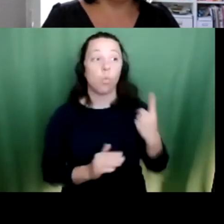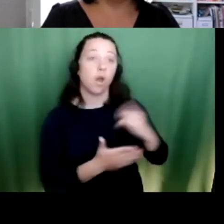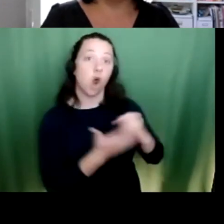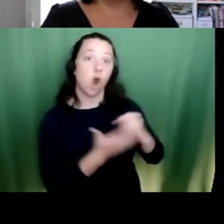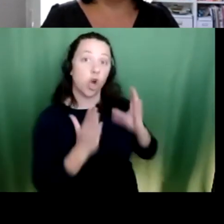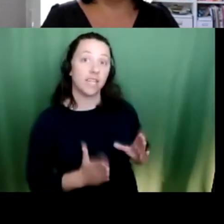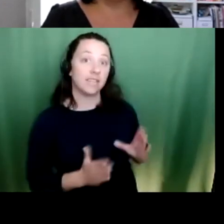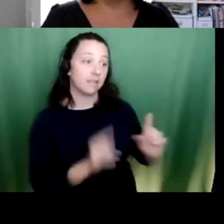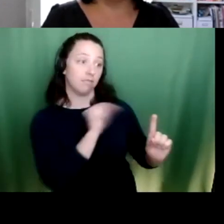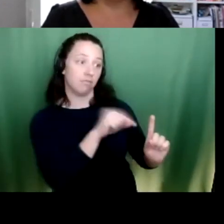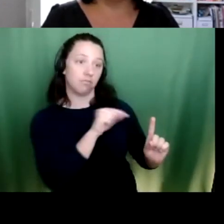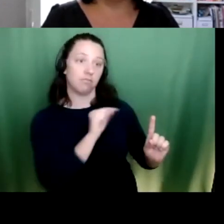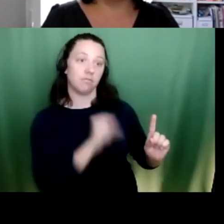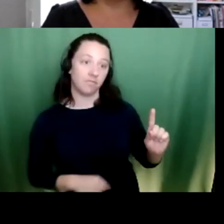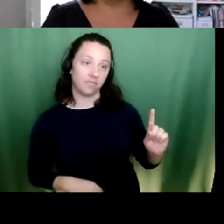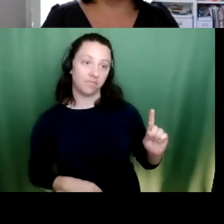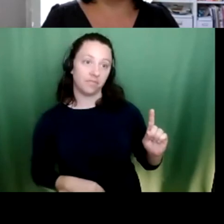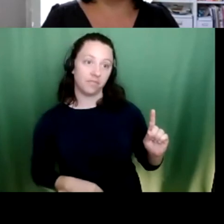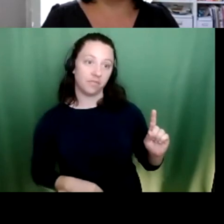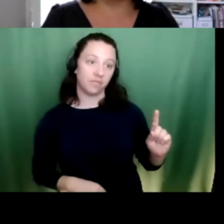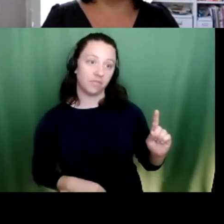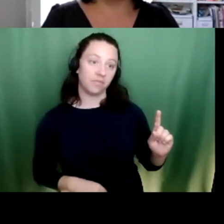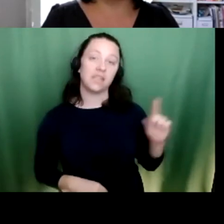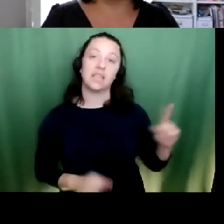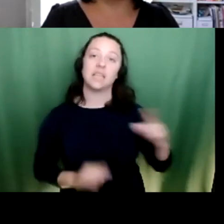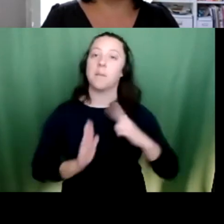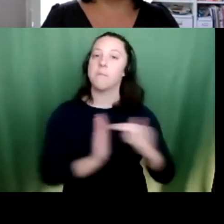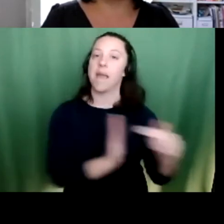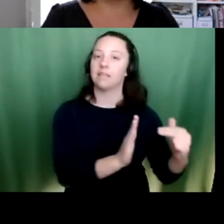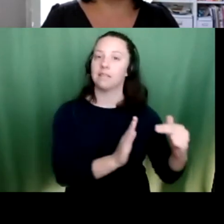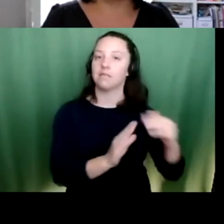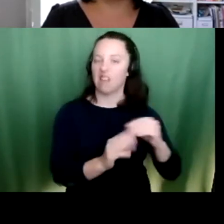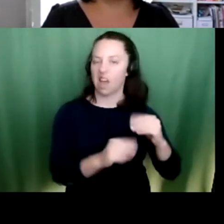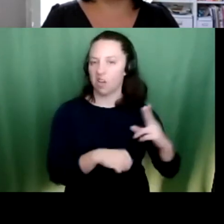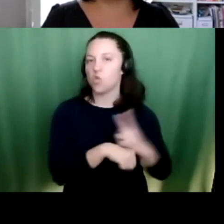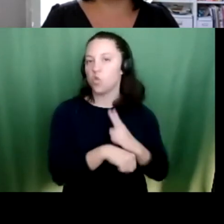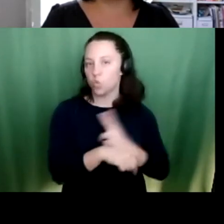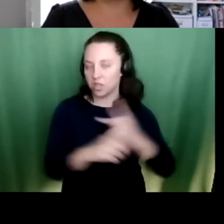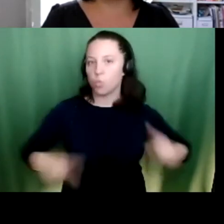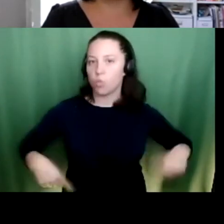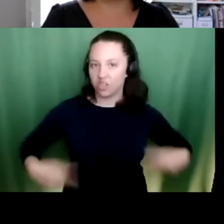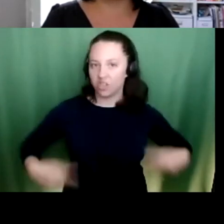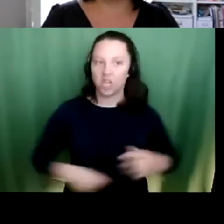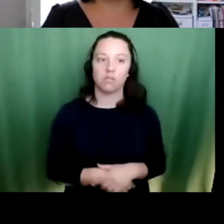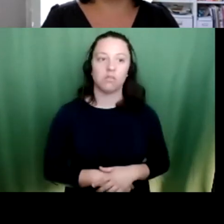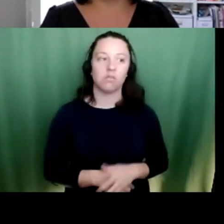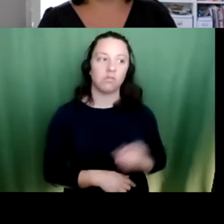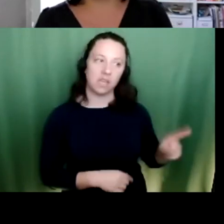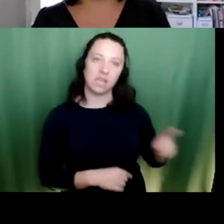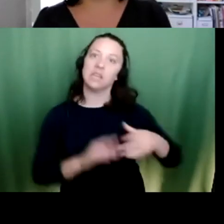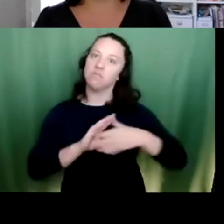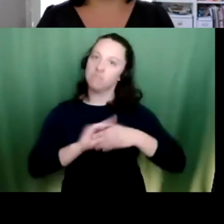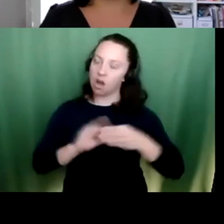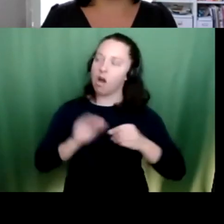paints, and he was in a wheelchair. He shared that it opened up his mind in terms of other people